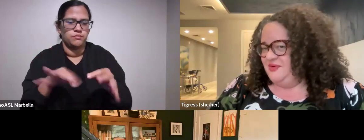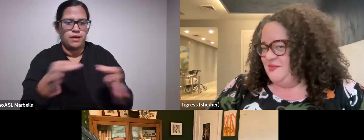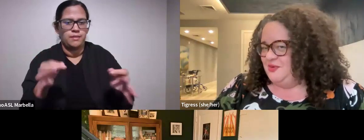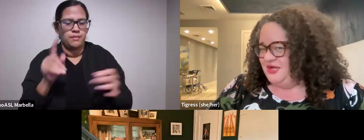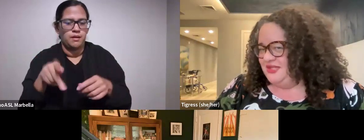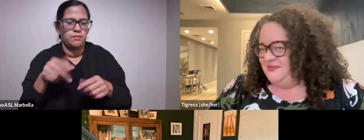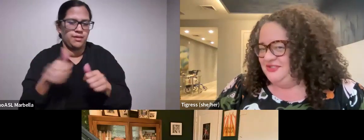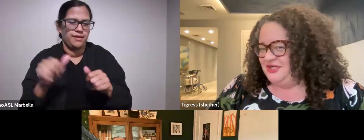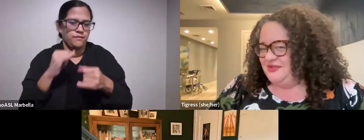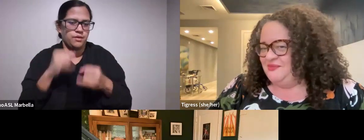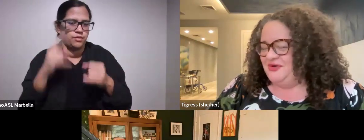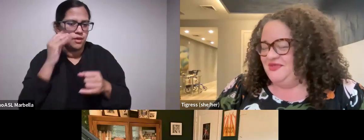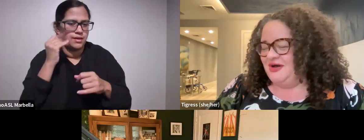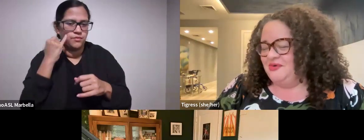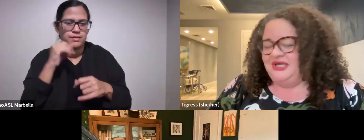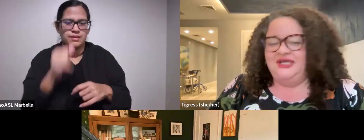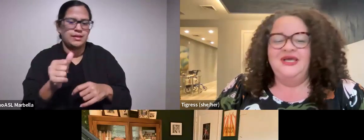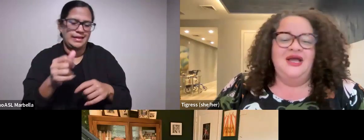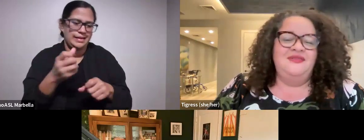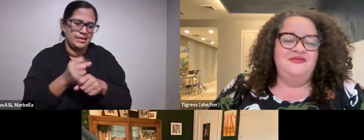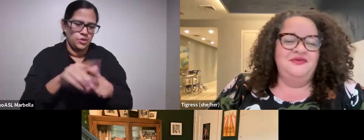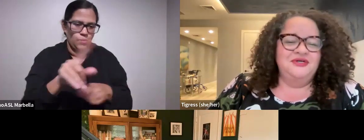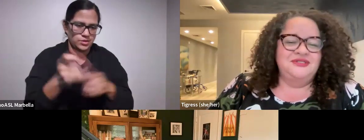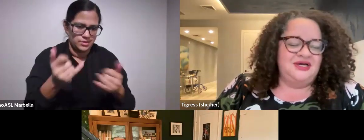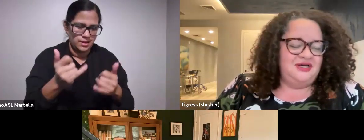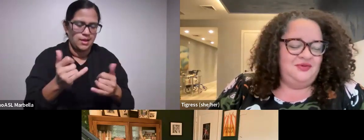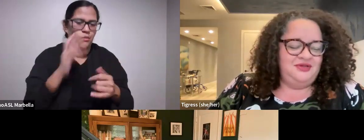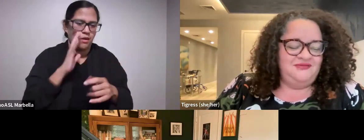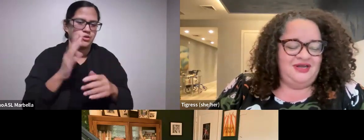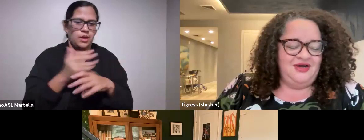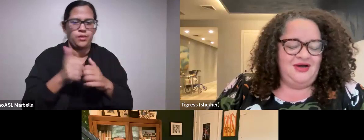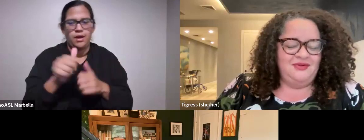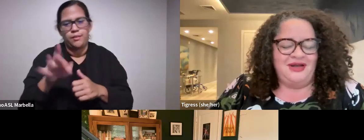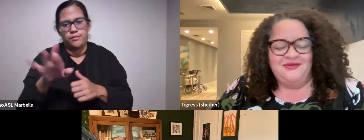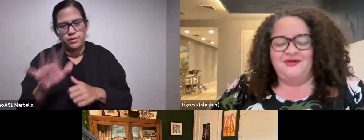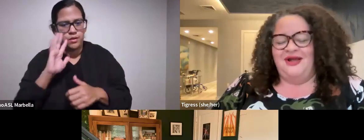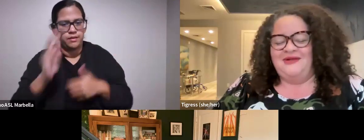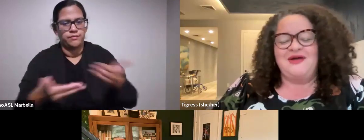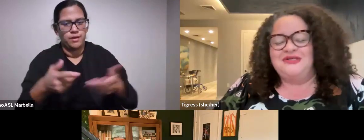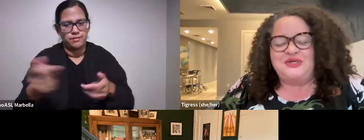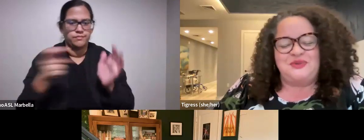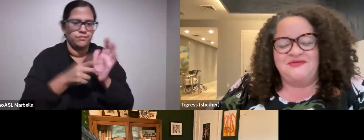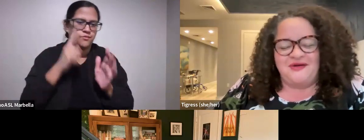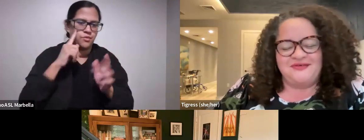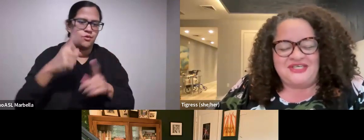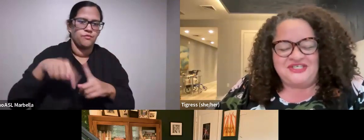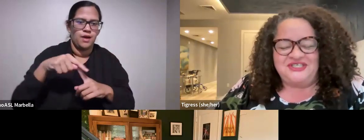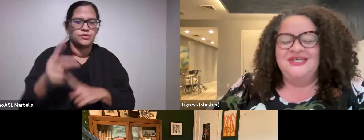we are recording them and we'll share them with Aubrey, and then of course we will invite Aubrey back for a round two of conversation